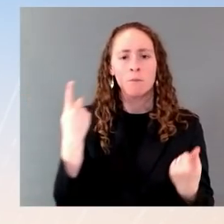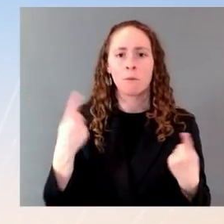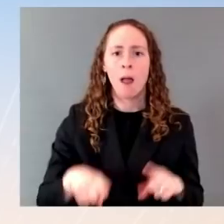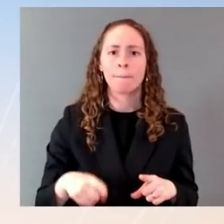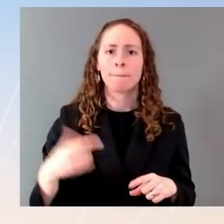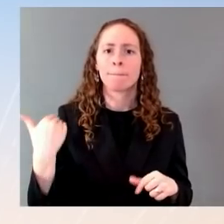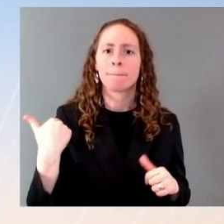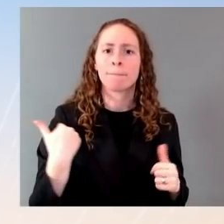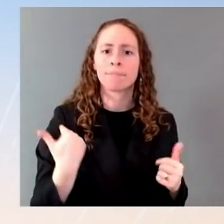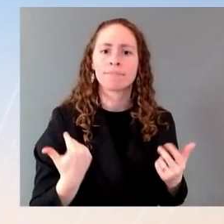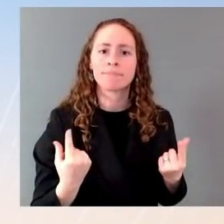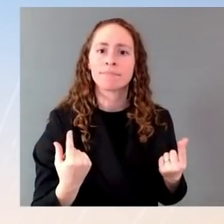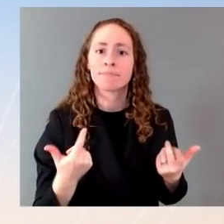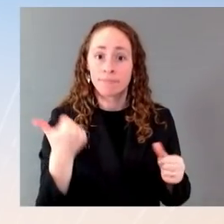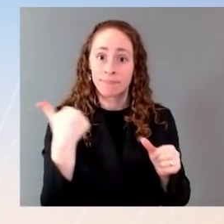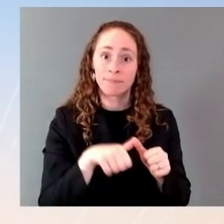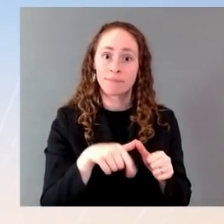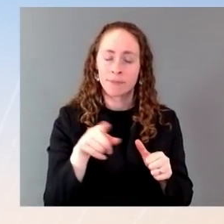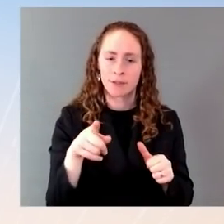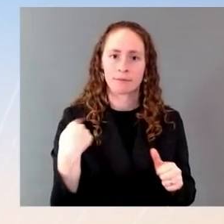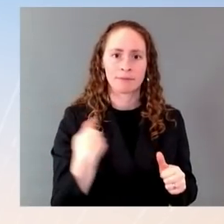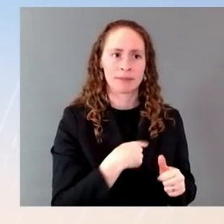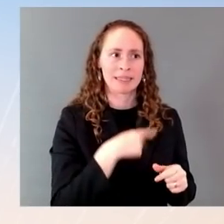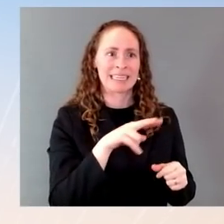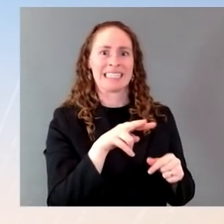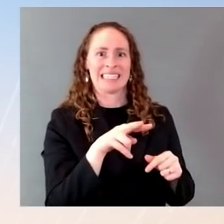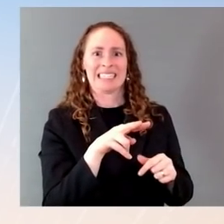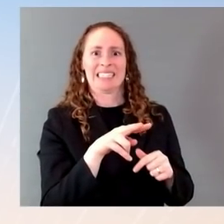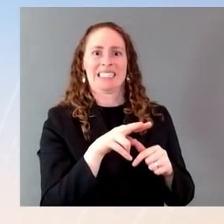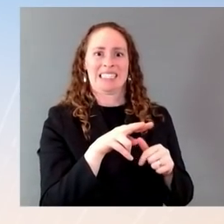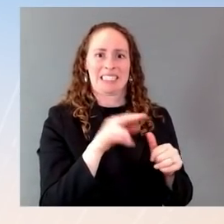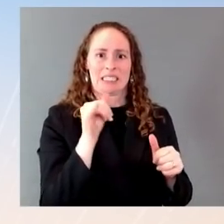and the use of disinformation tools. A lot of that is done because we did learn